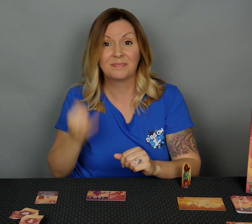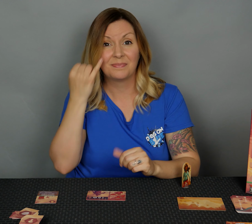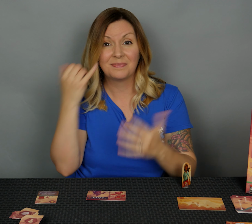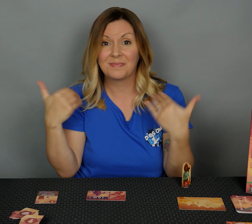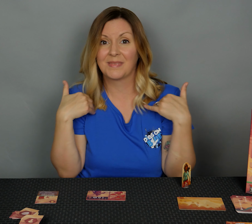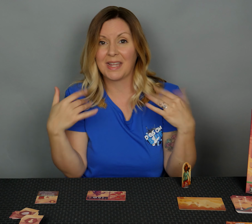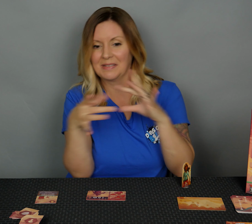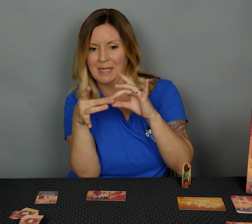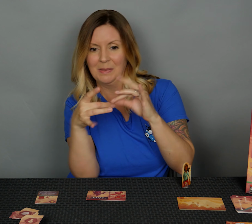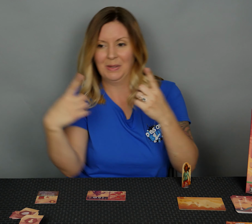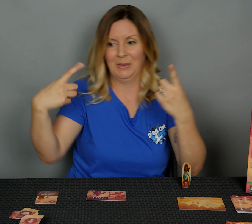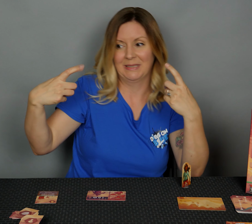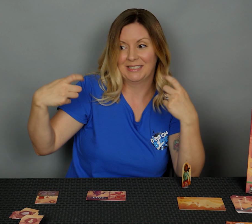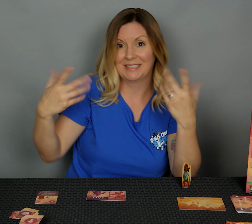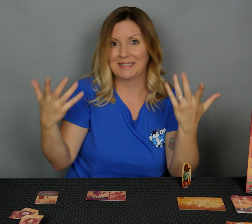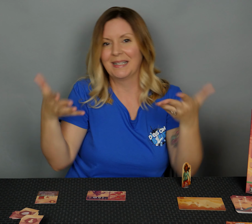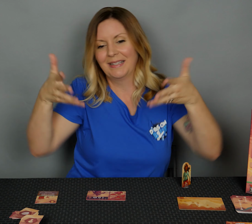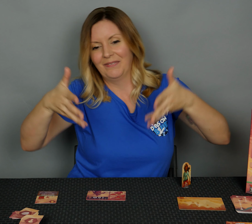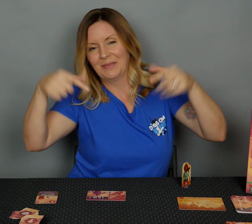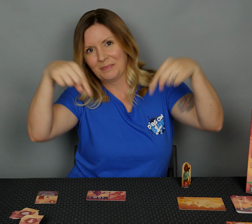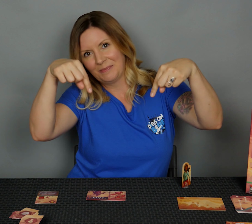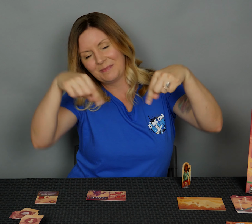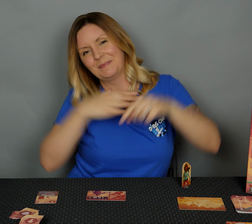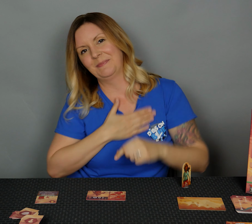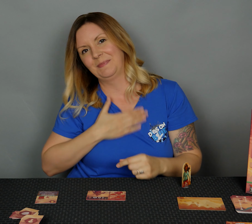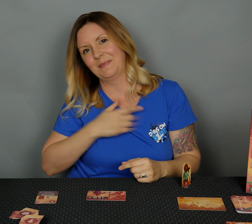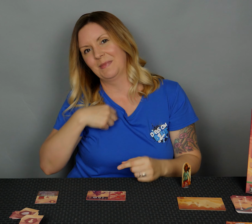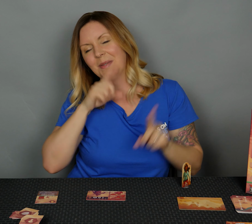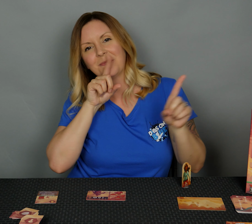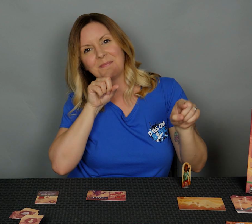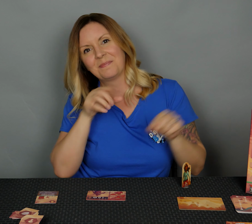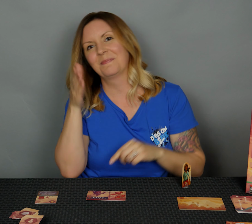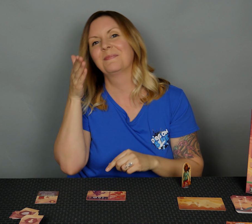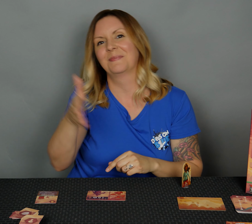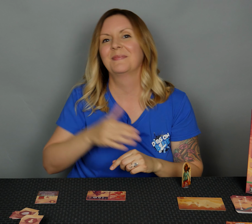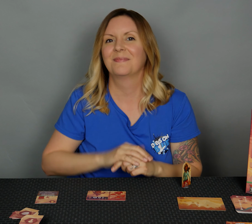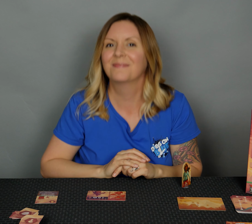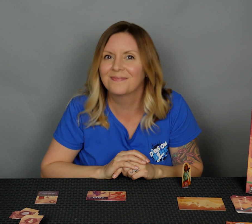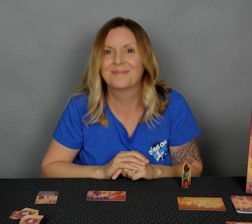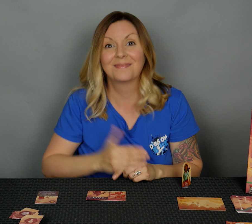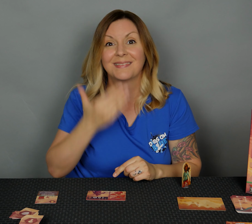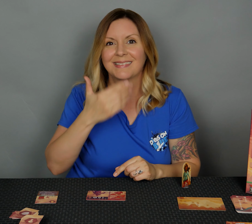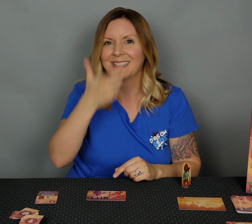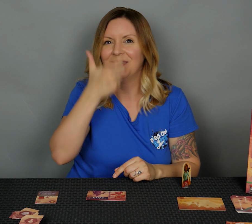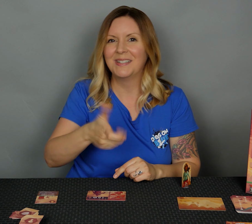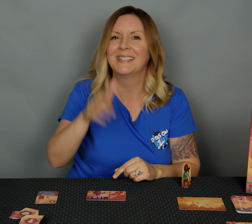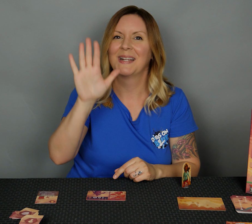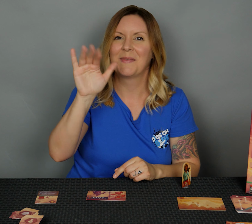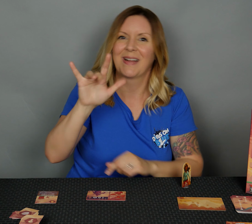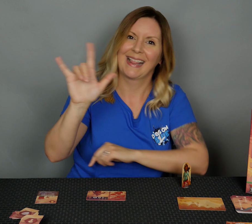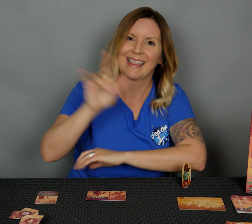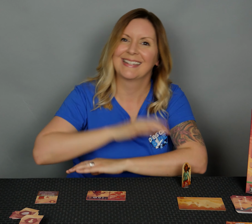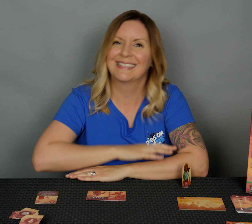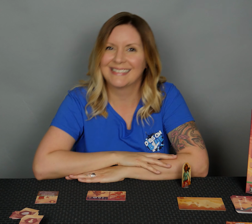If you have any questions or comments, please leave them below and I will gladly respond. Thanks for watching! Bye bye!